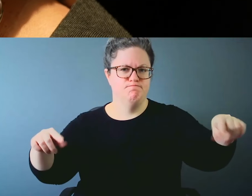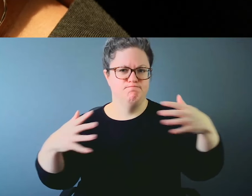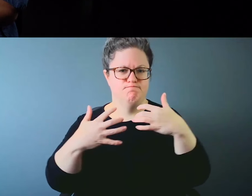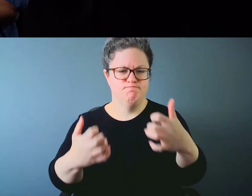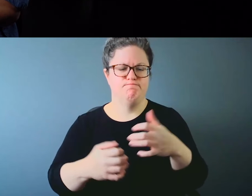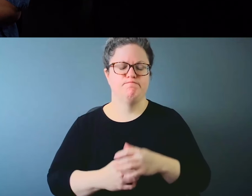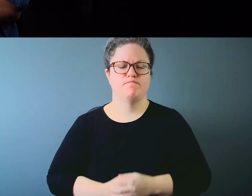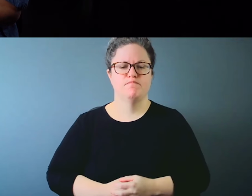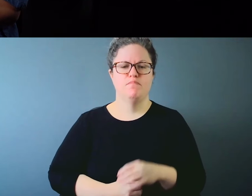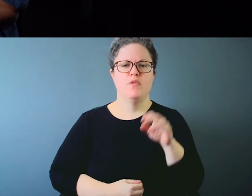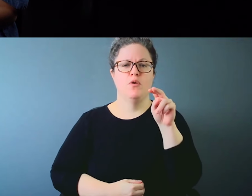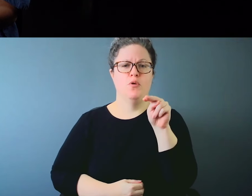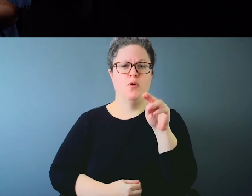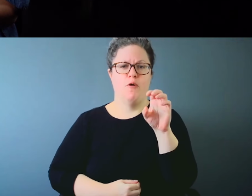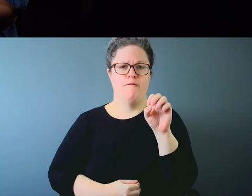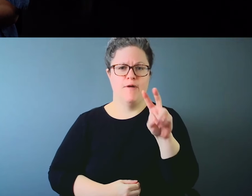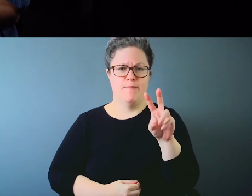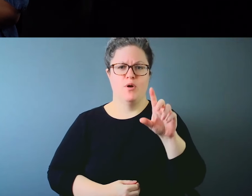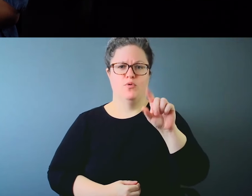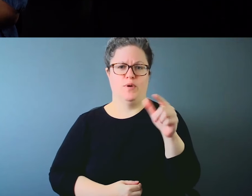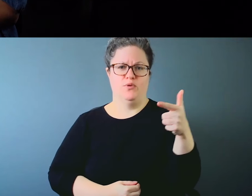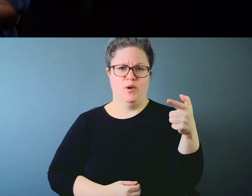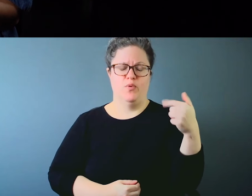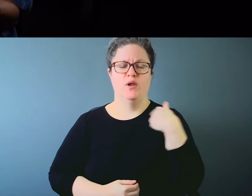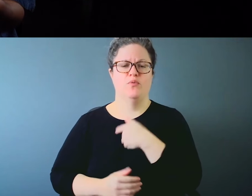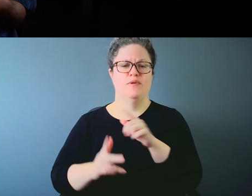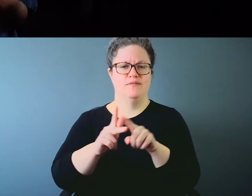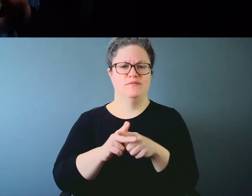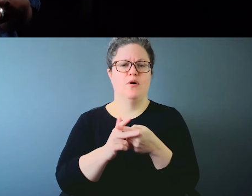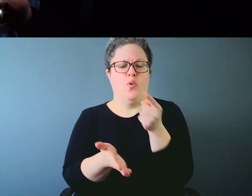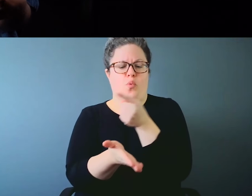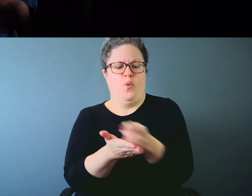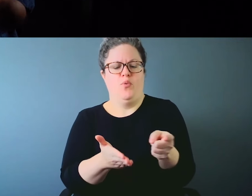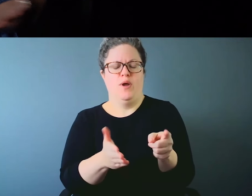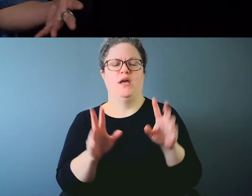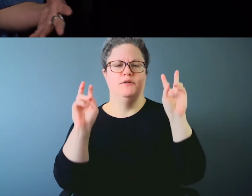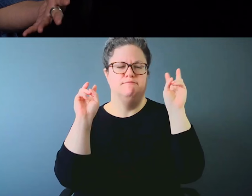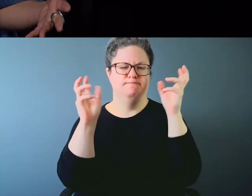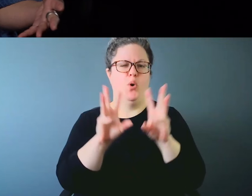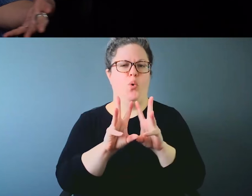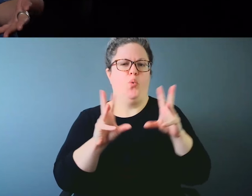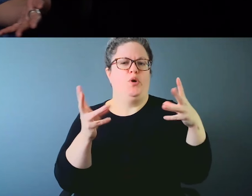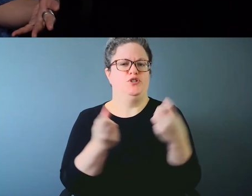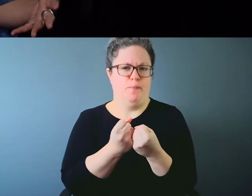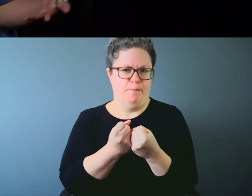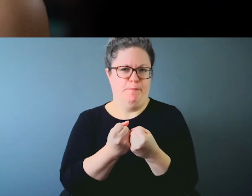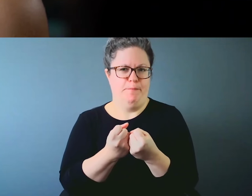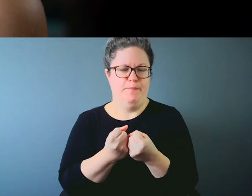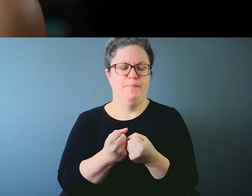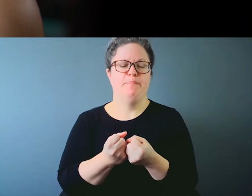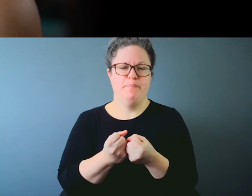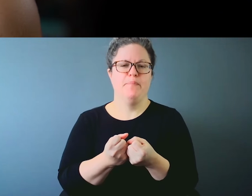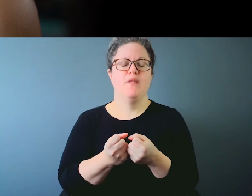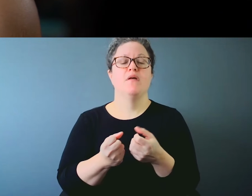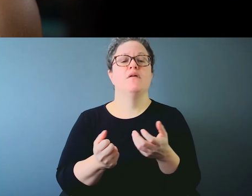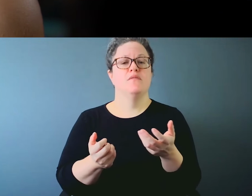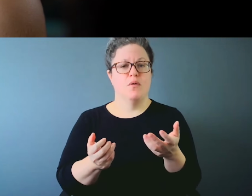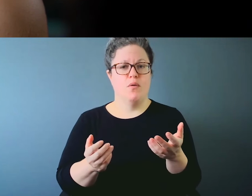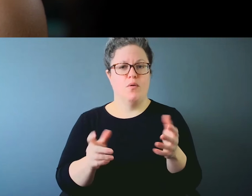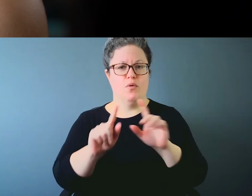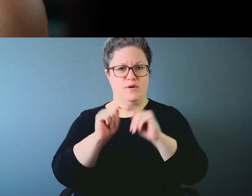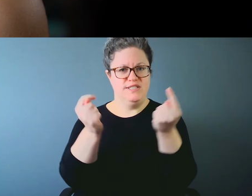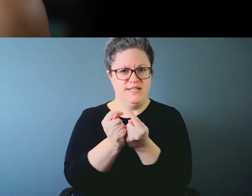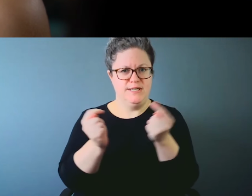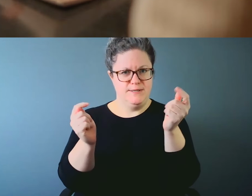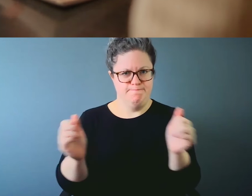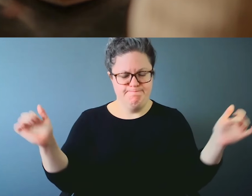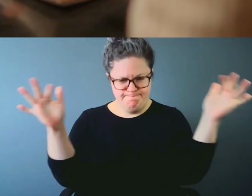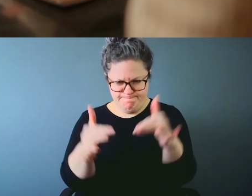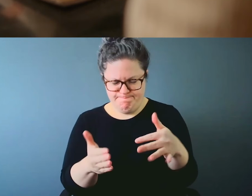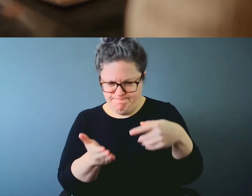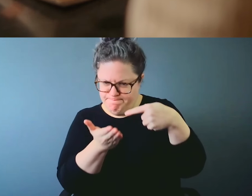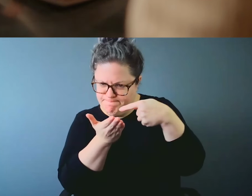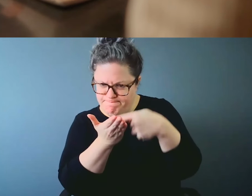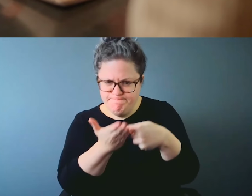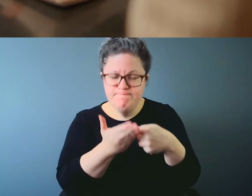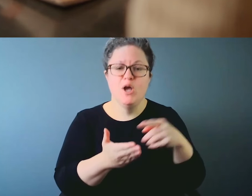In November 2021 we entered a- a weeklong workshop with our team and we were looking to come together and create